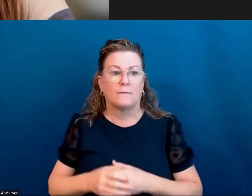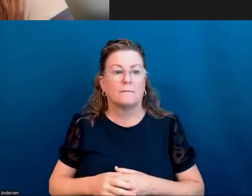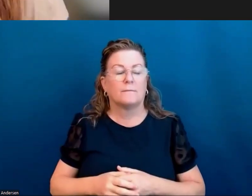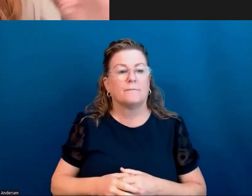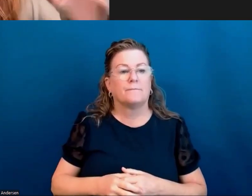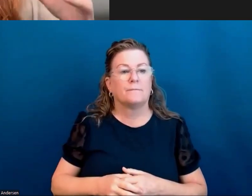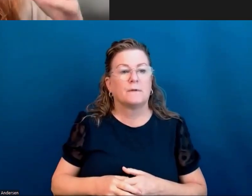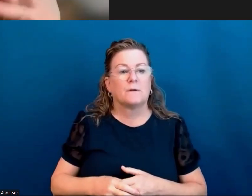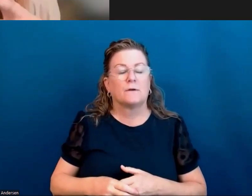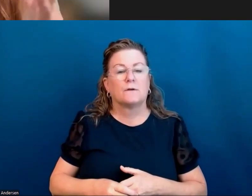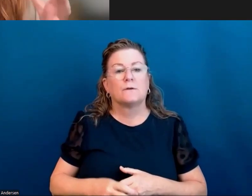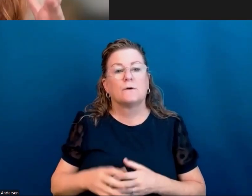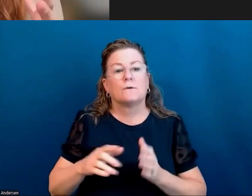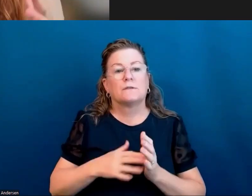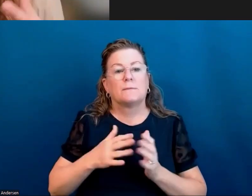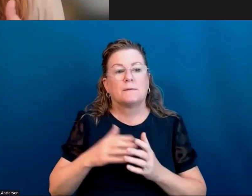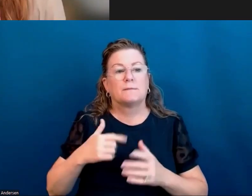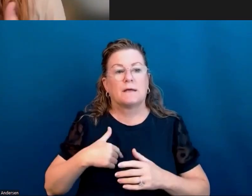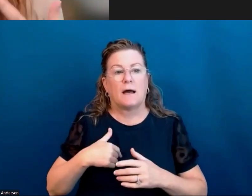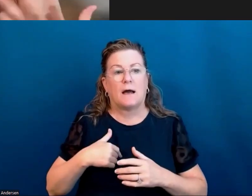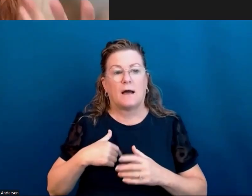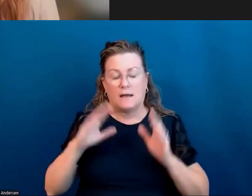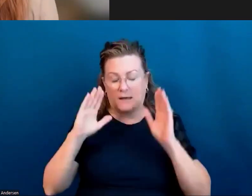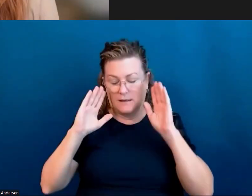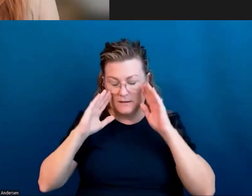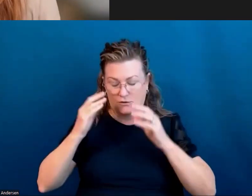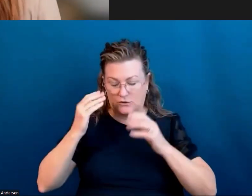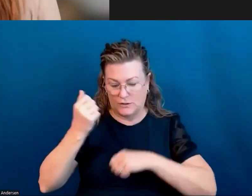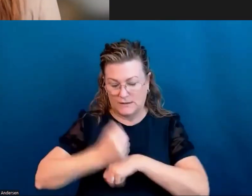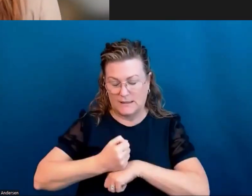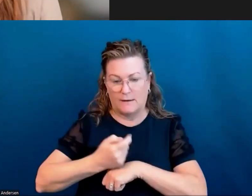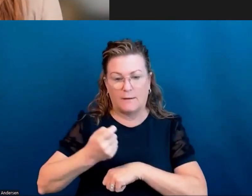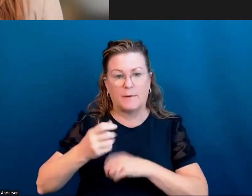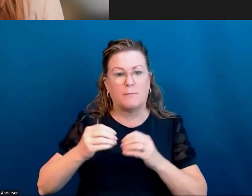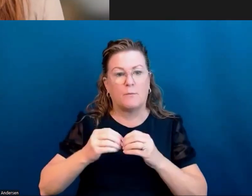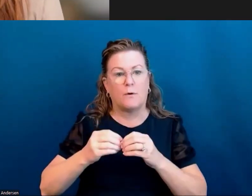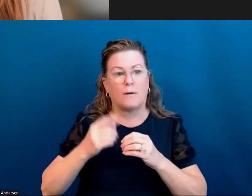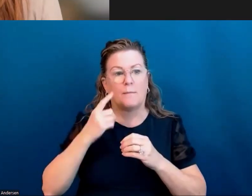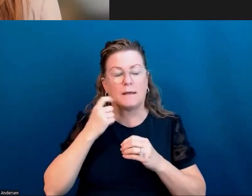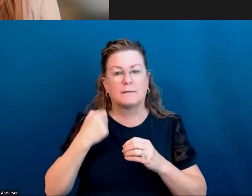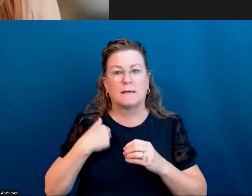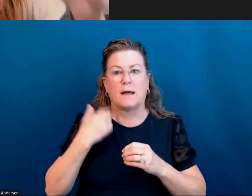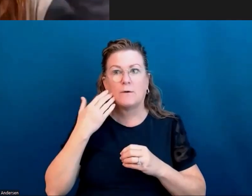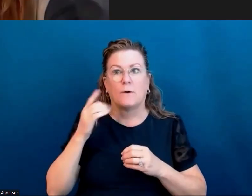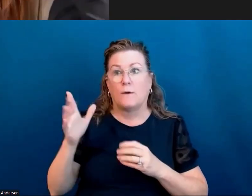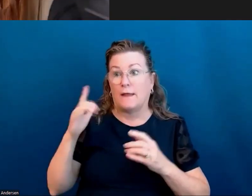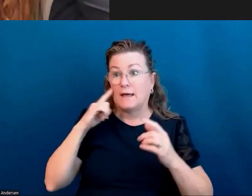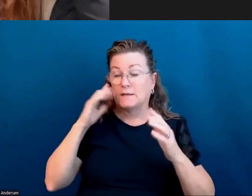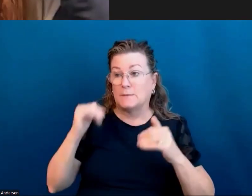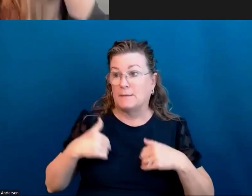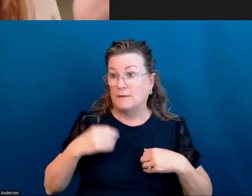sometimes I shut down a little bit more because I don't know if I'm going to be expected to eat the food, or I don't know what